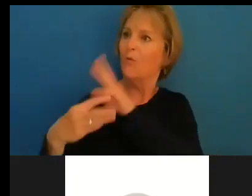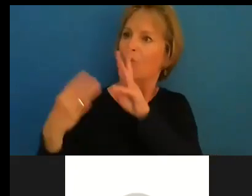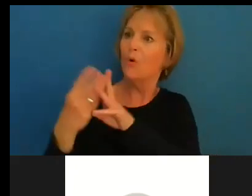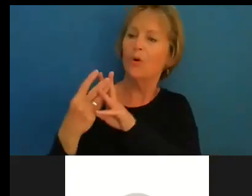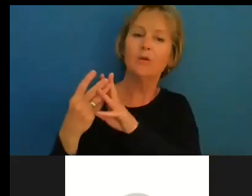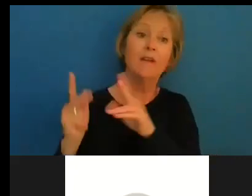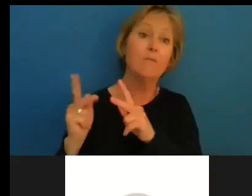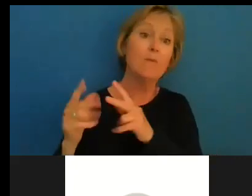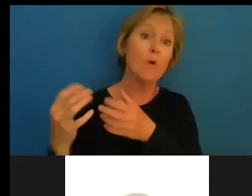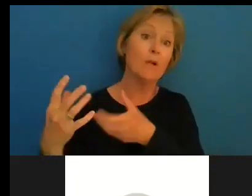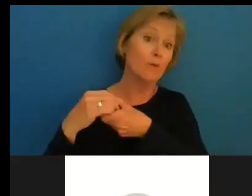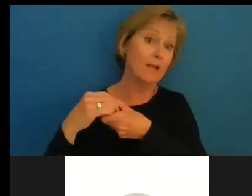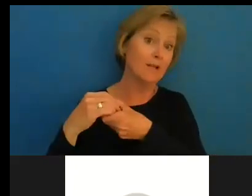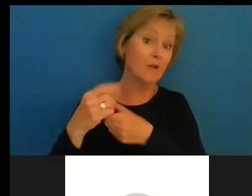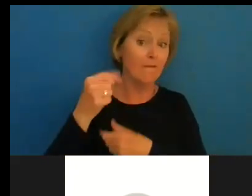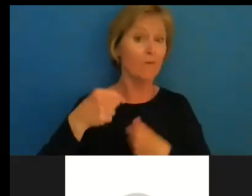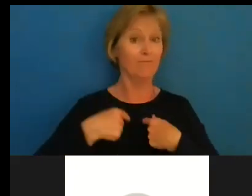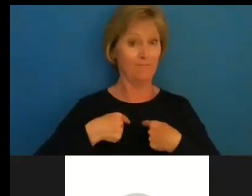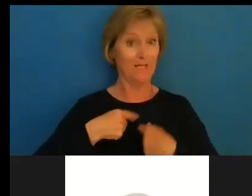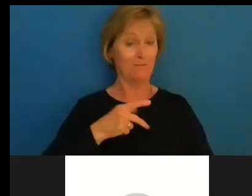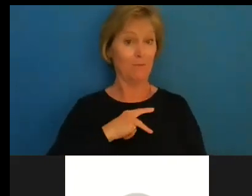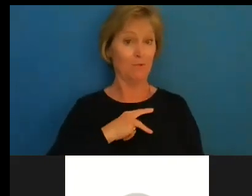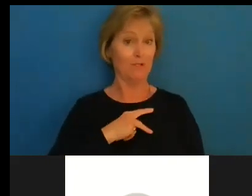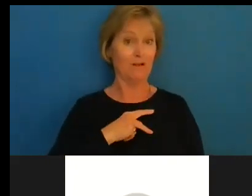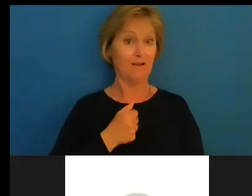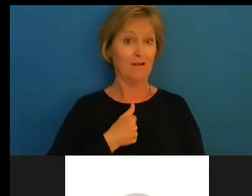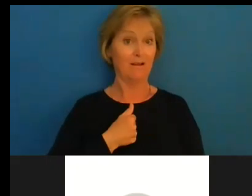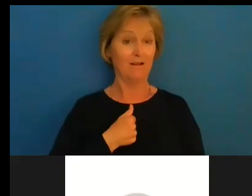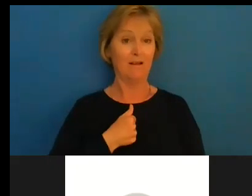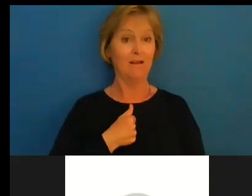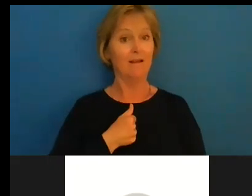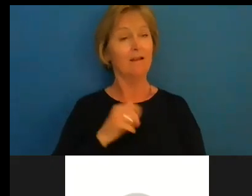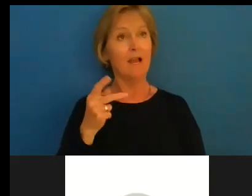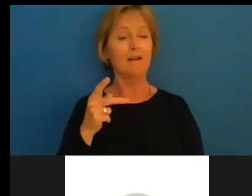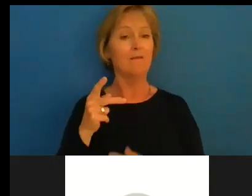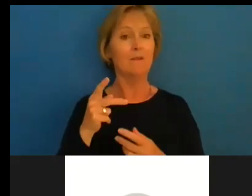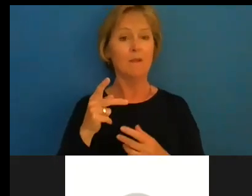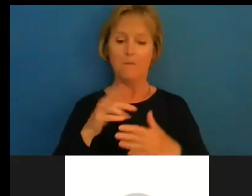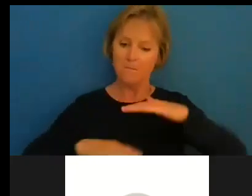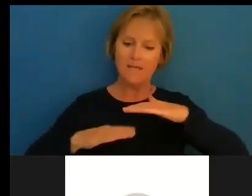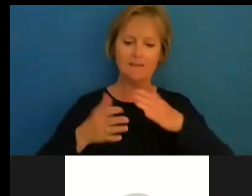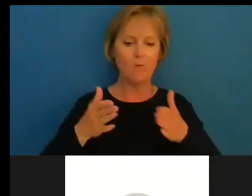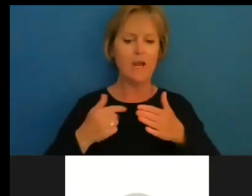So for me, personally, it's kind of the most basic way that I can literally